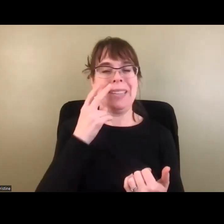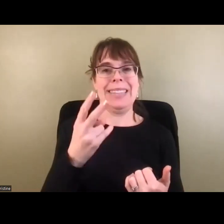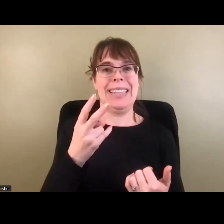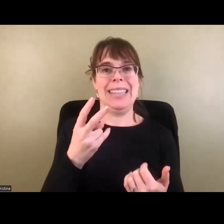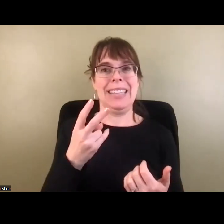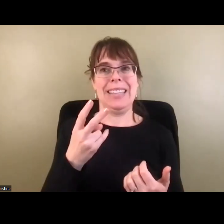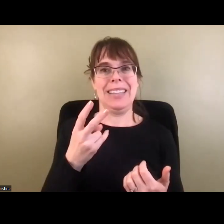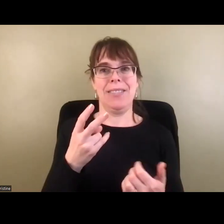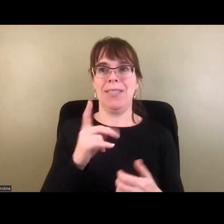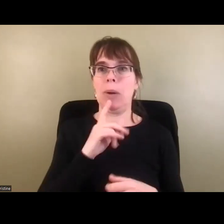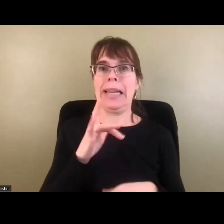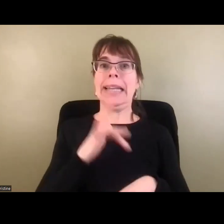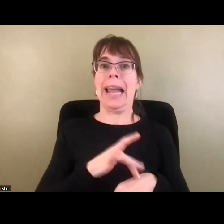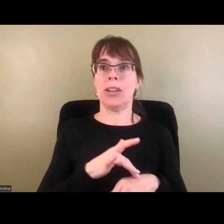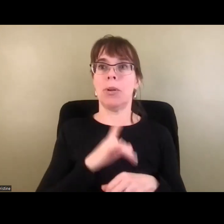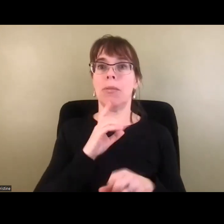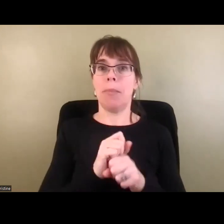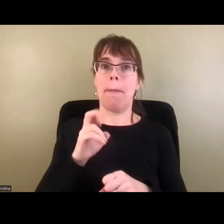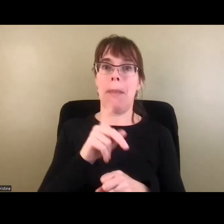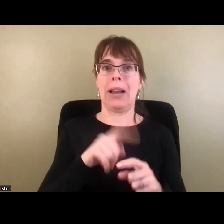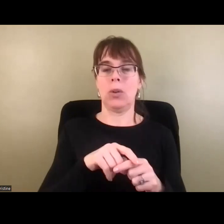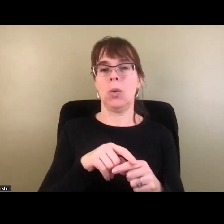a tangible route. I will also add that at